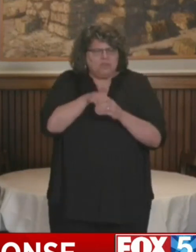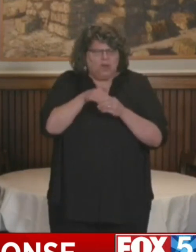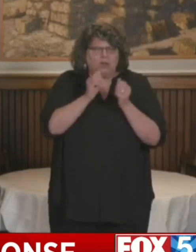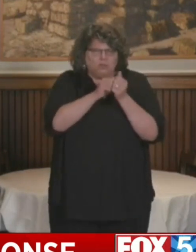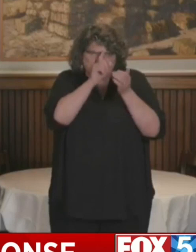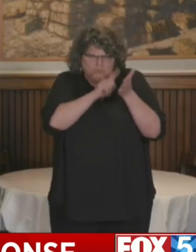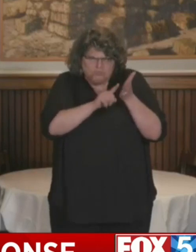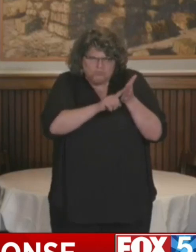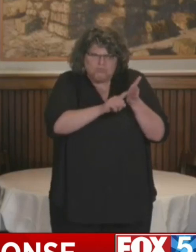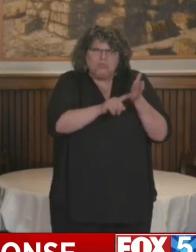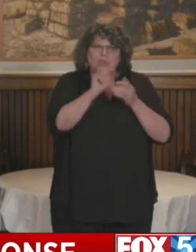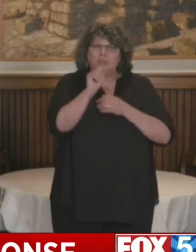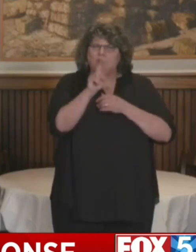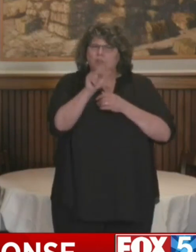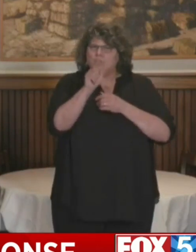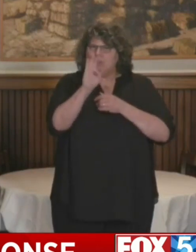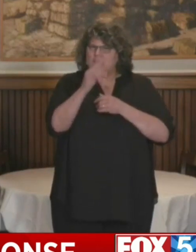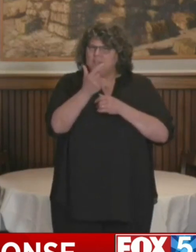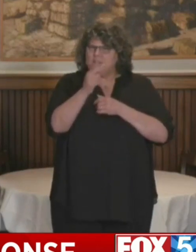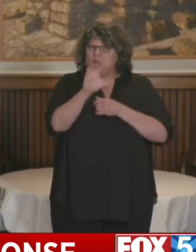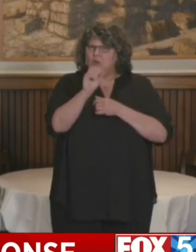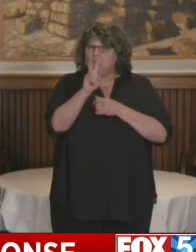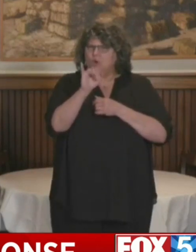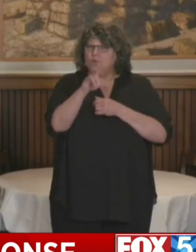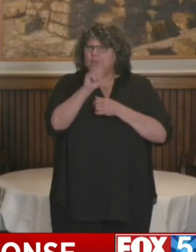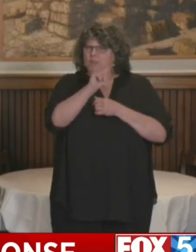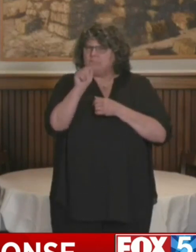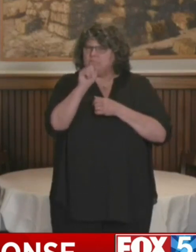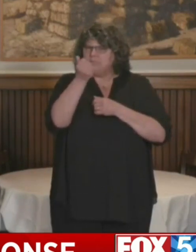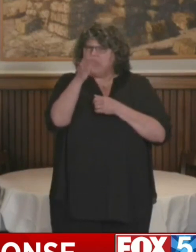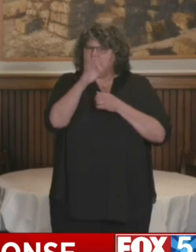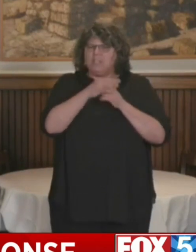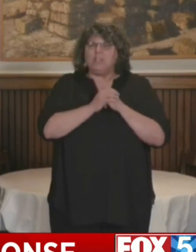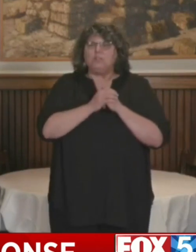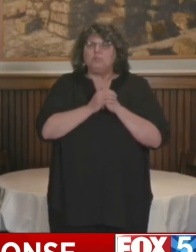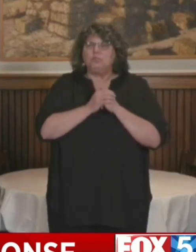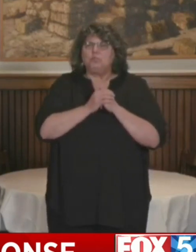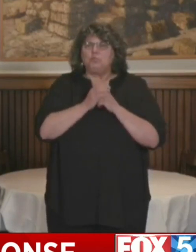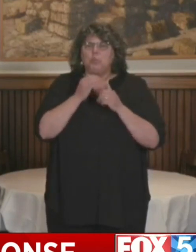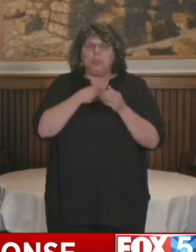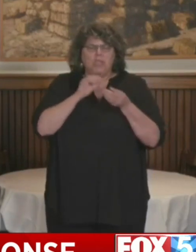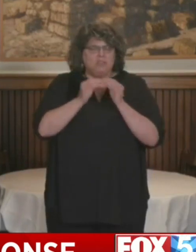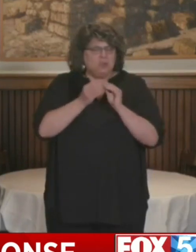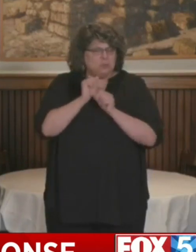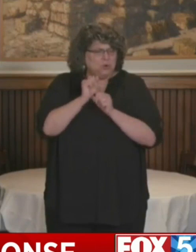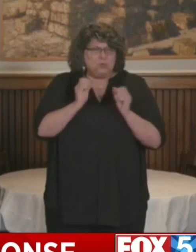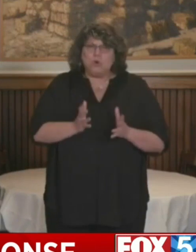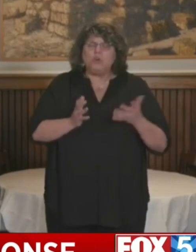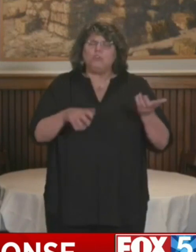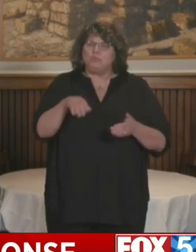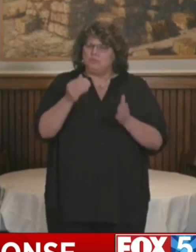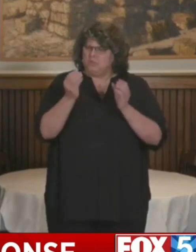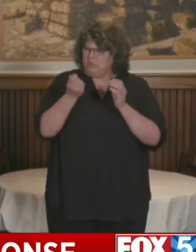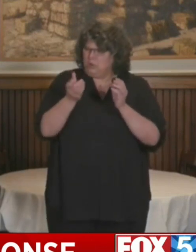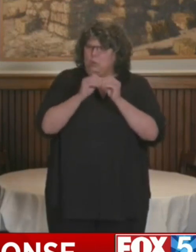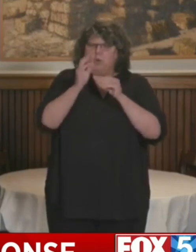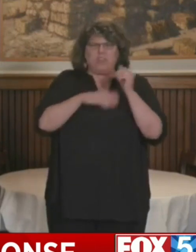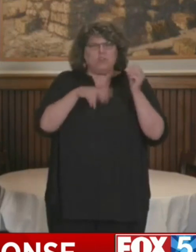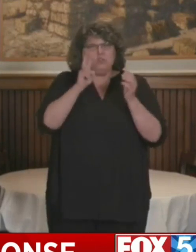REFERENCE JUST A FEW WEEKS AGO THAT 23 COUNTIES. ACTIVELY. HAD BEEN PARTICIPATING IN